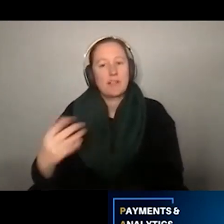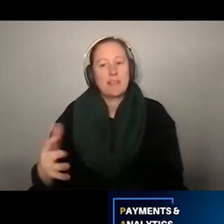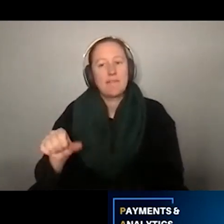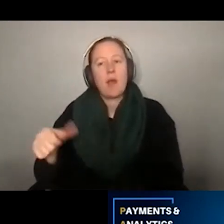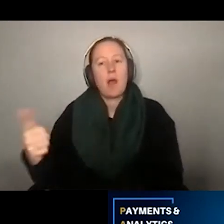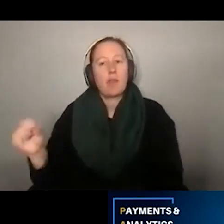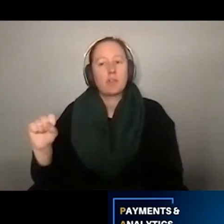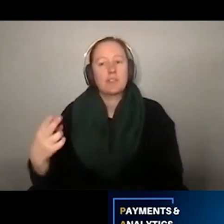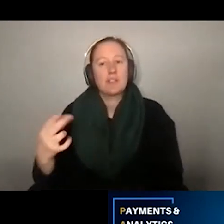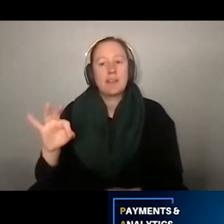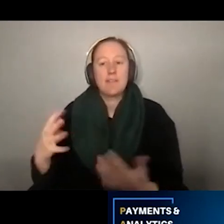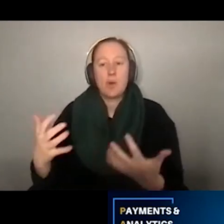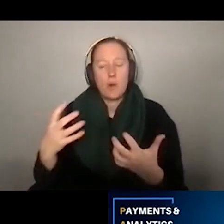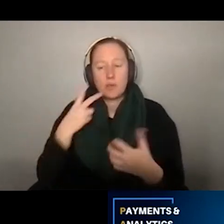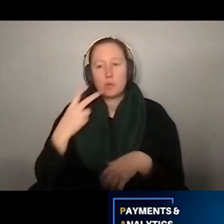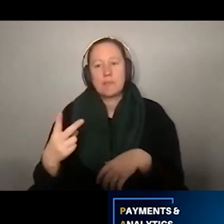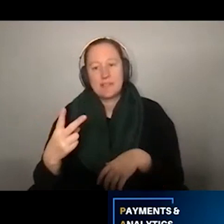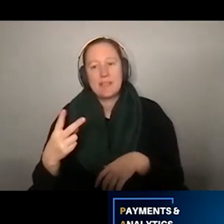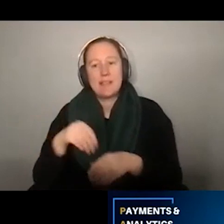navigate in the system themselves.